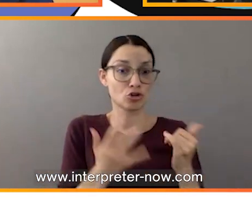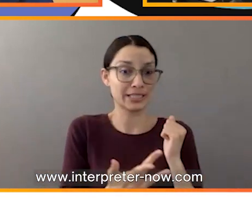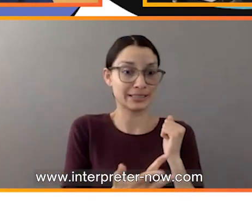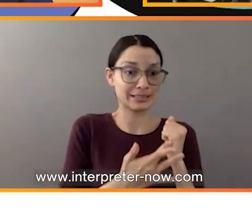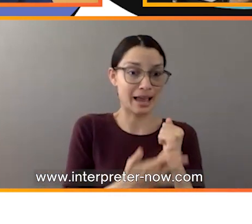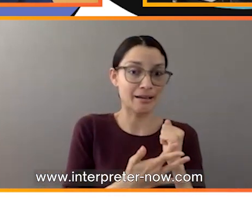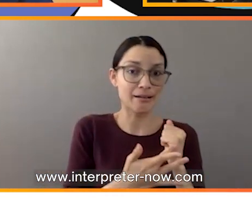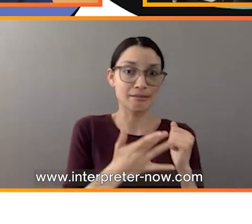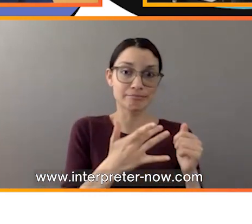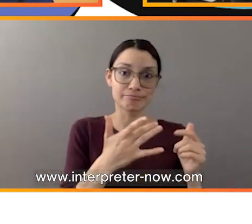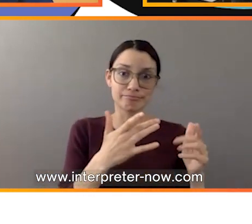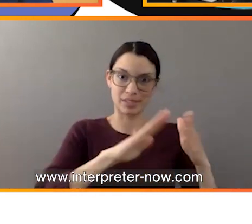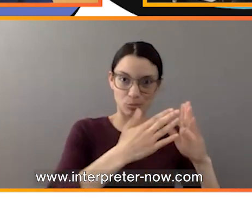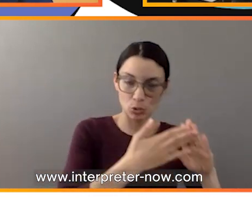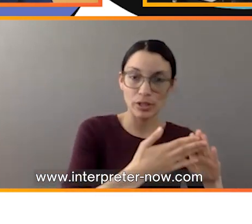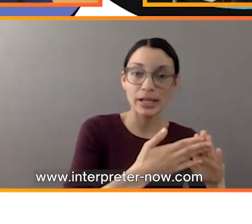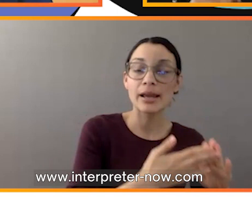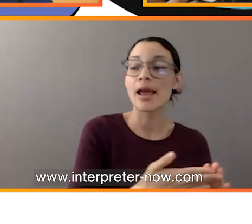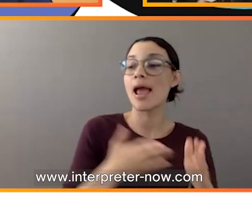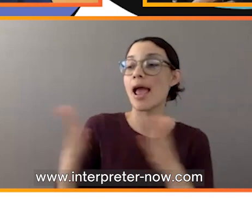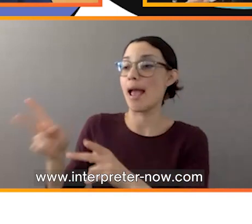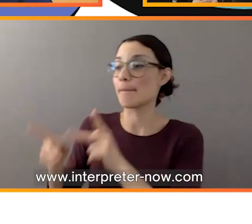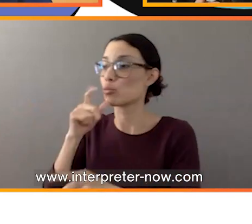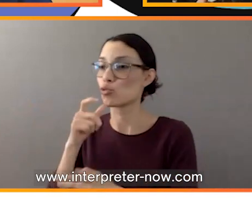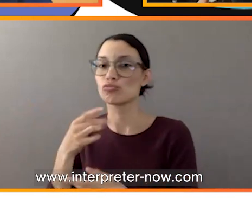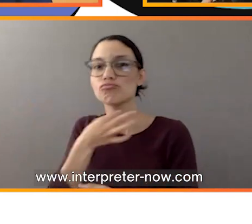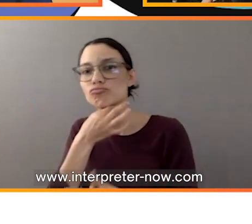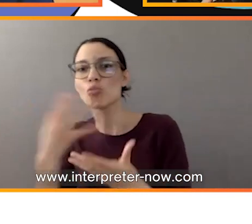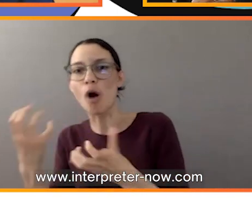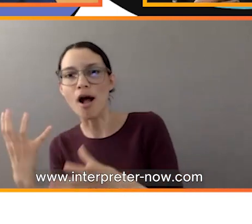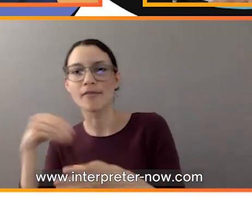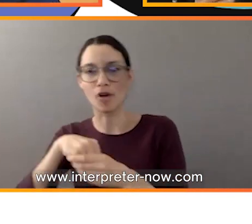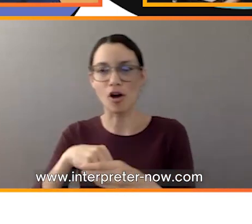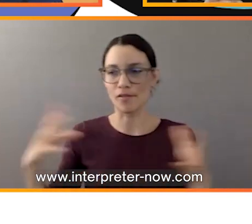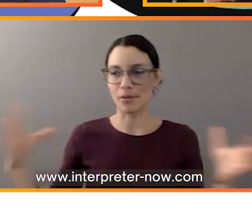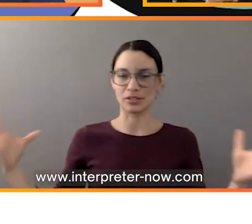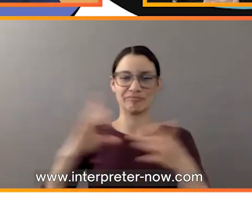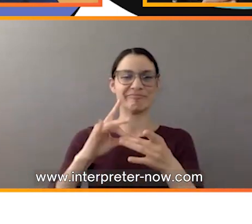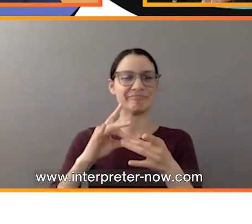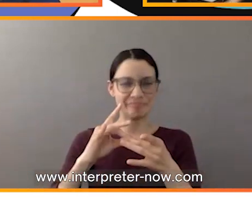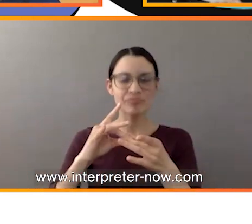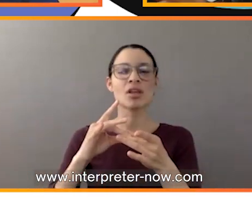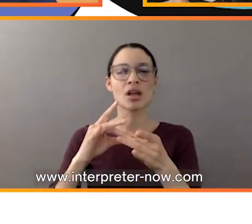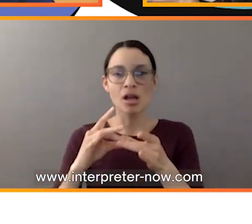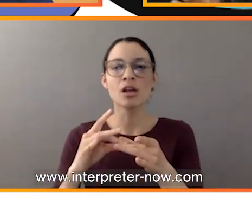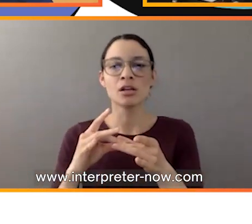Antec or one of the Antec, and help build bridges to not go down the downward path or